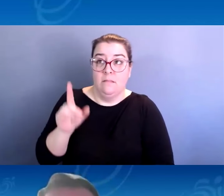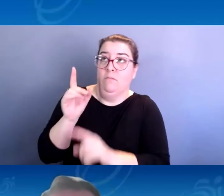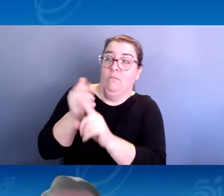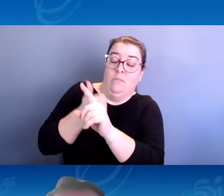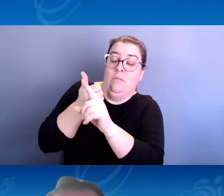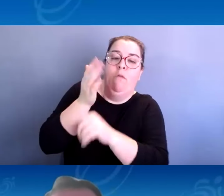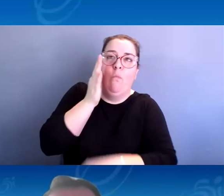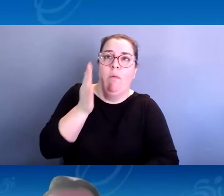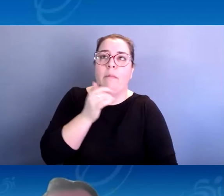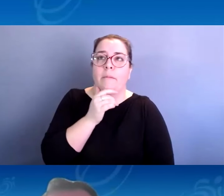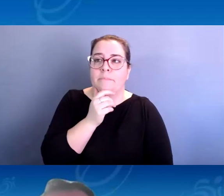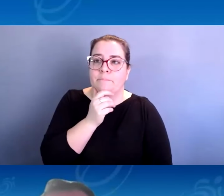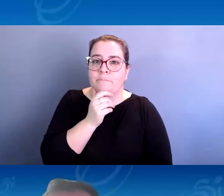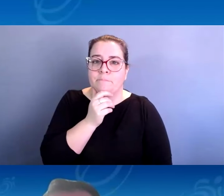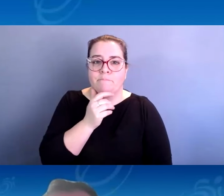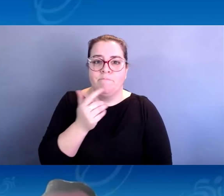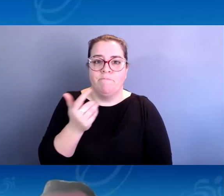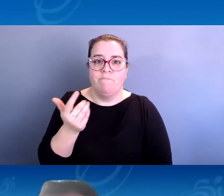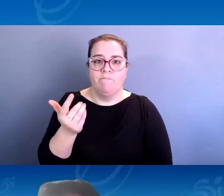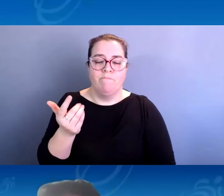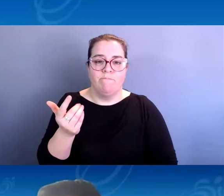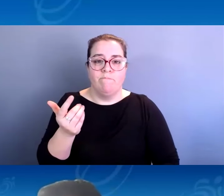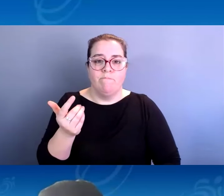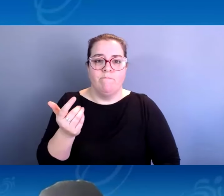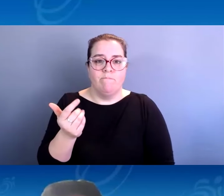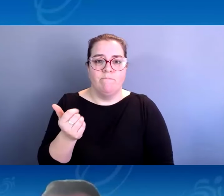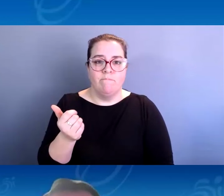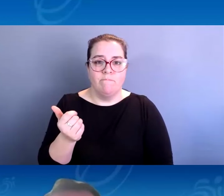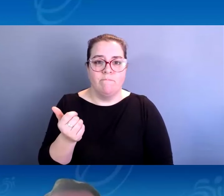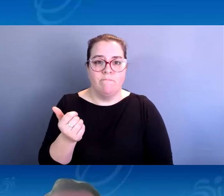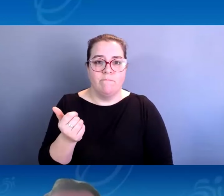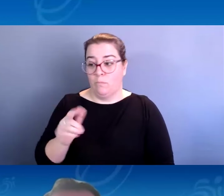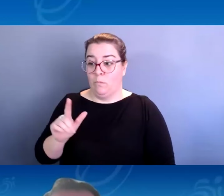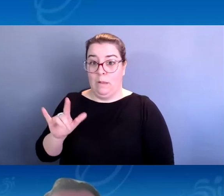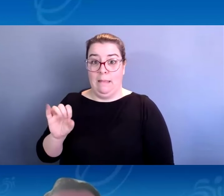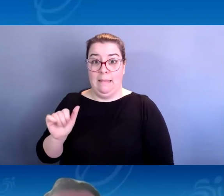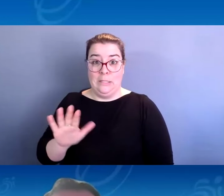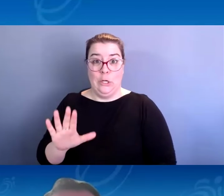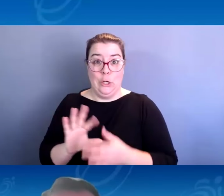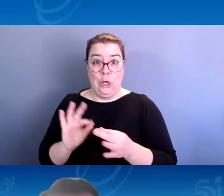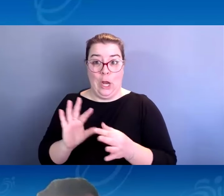as provocative as the story that, that Lisa just told about Maayan Right.